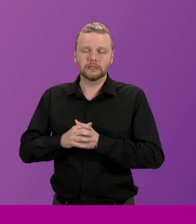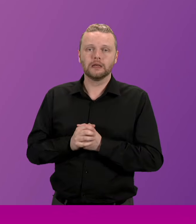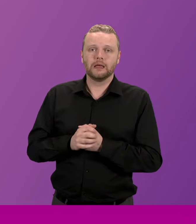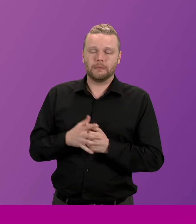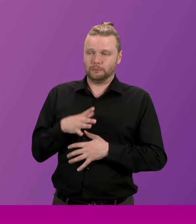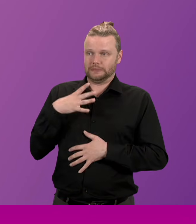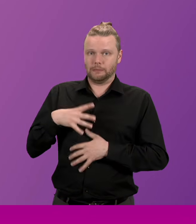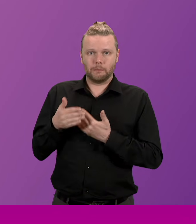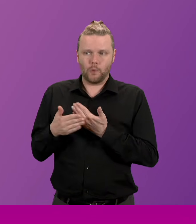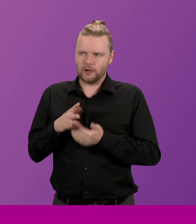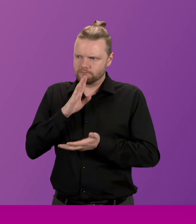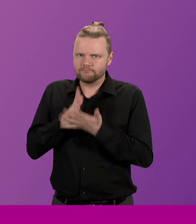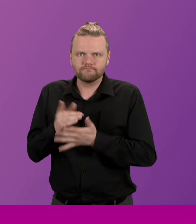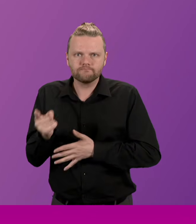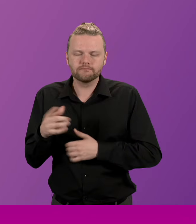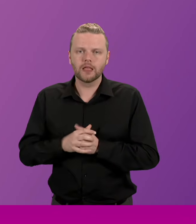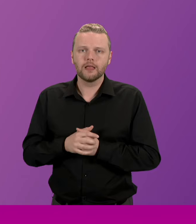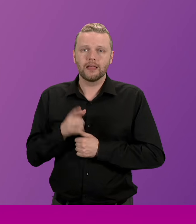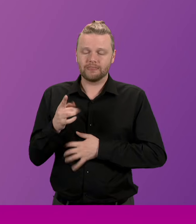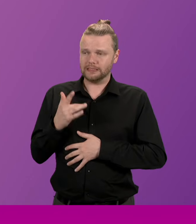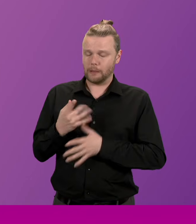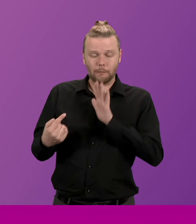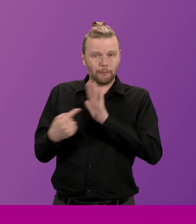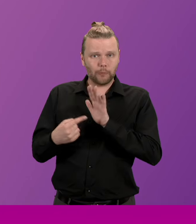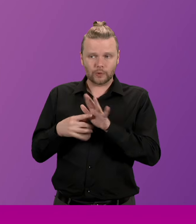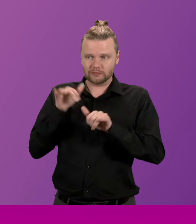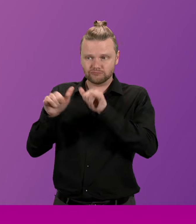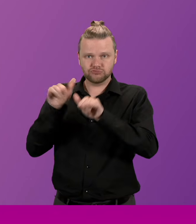not provided in the coming days. The routes are lifelines for all three communities,